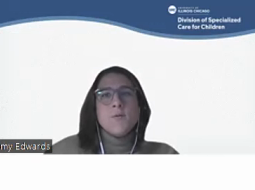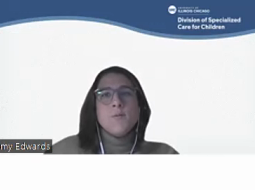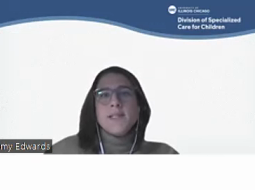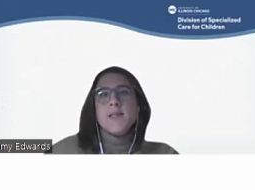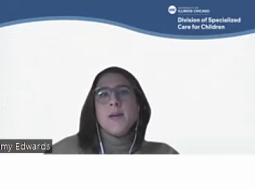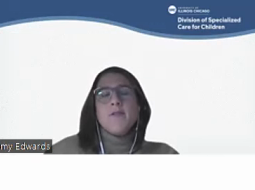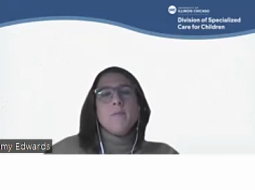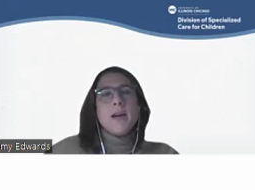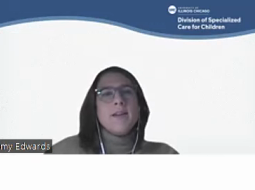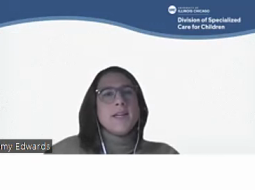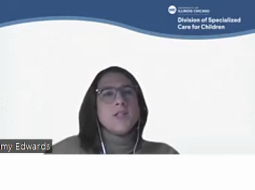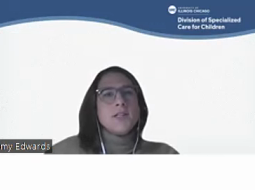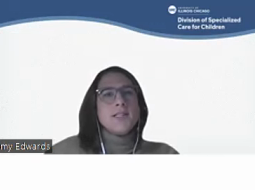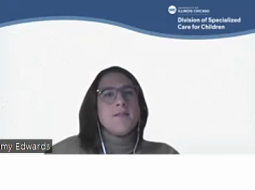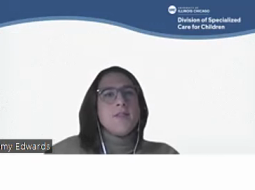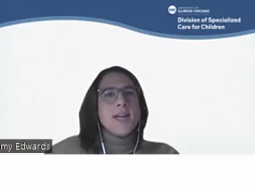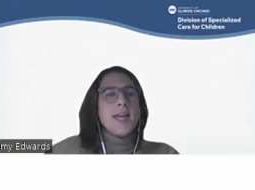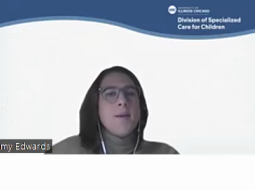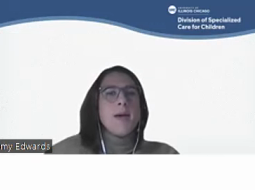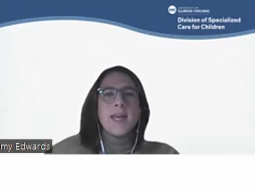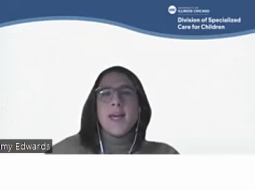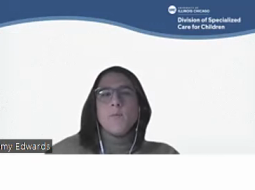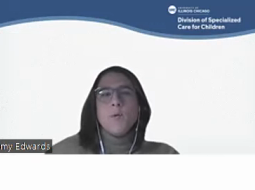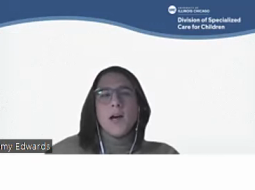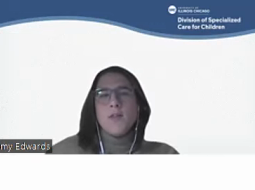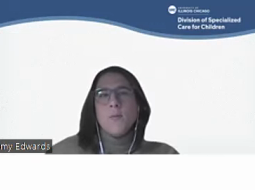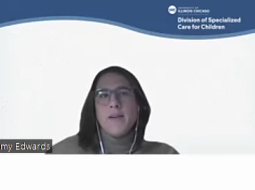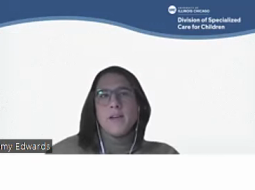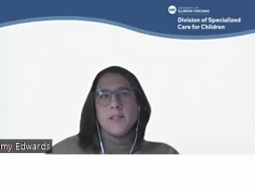don't want to pay for private insurance if they can get Medicaid while on the waiver